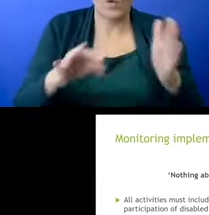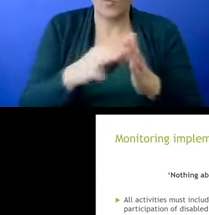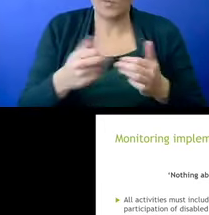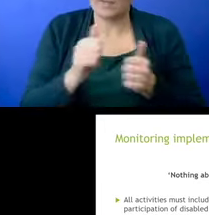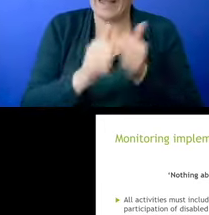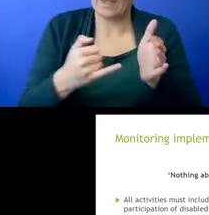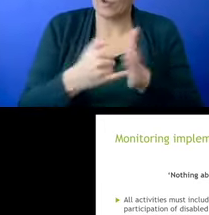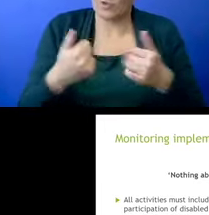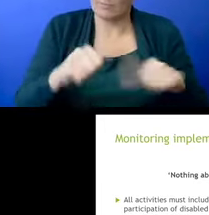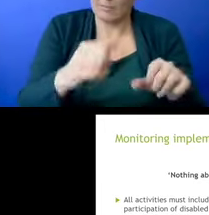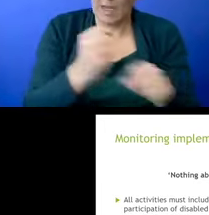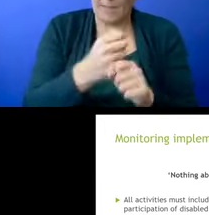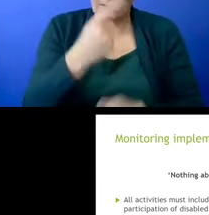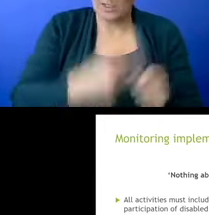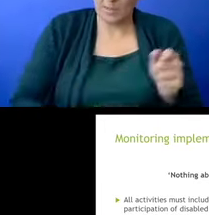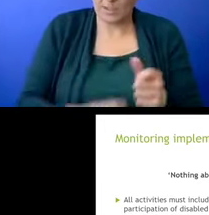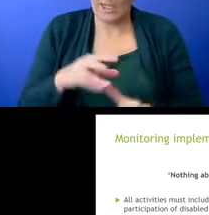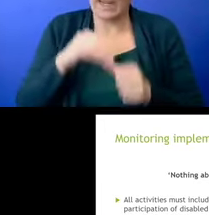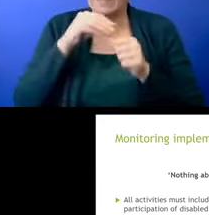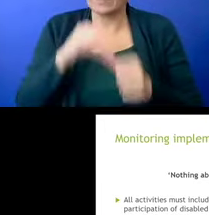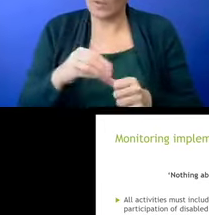This is especially so with regard to monitoring.